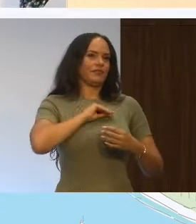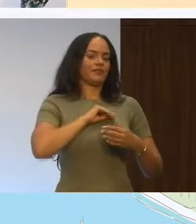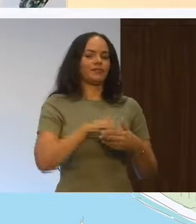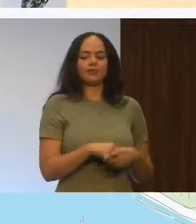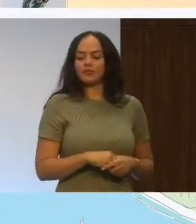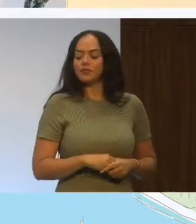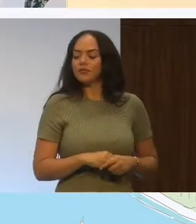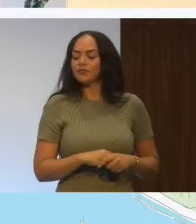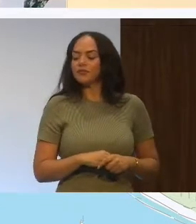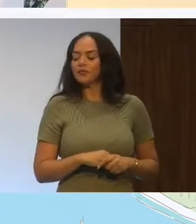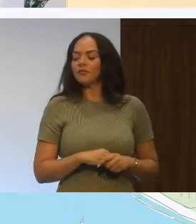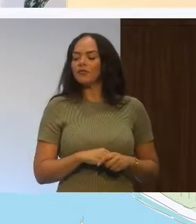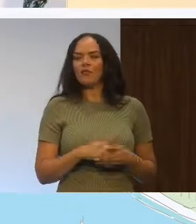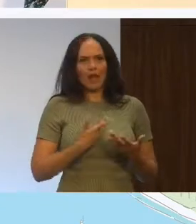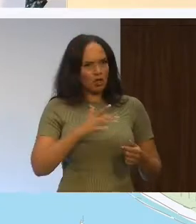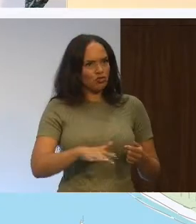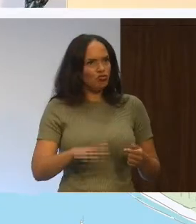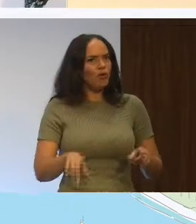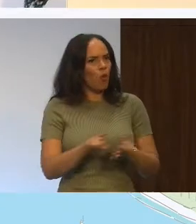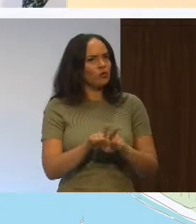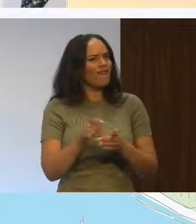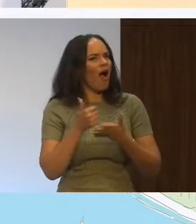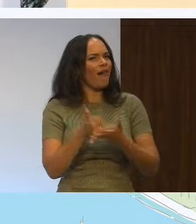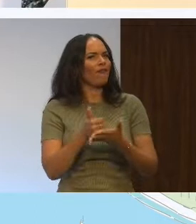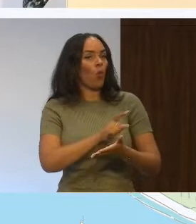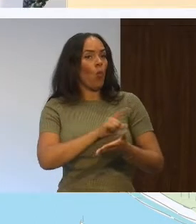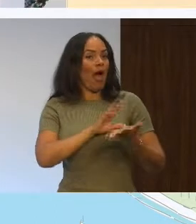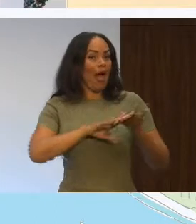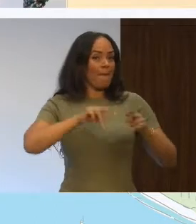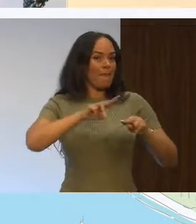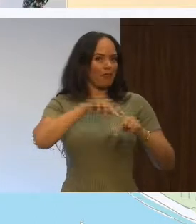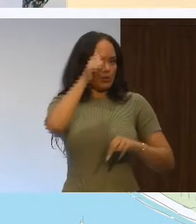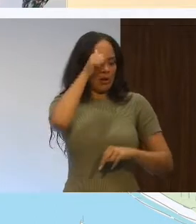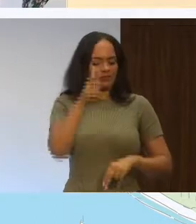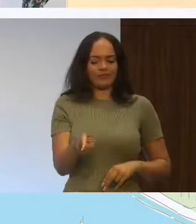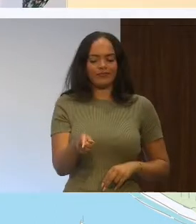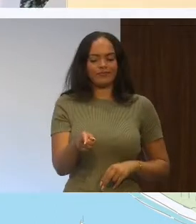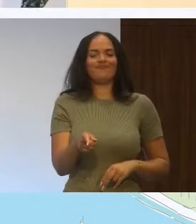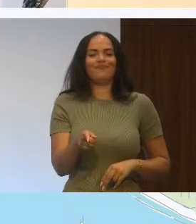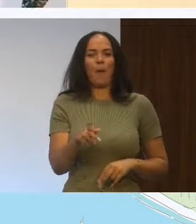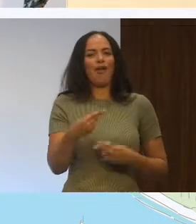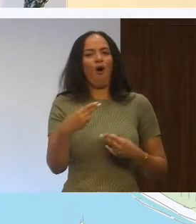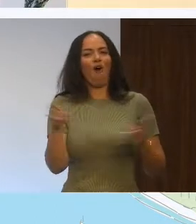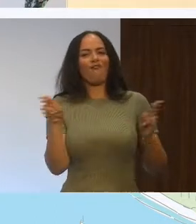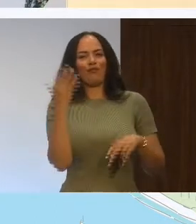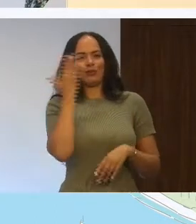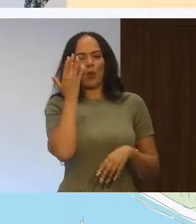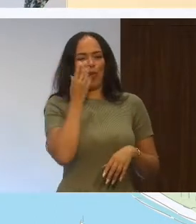And I think the children find it helpful because parents know, okay, he'll be off school in a day or so because the symptoms have started.